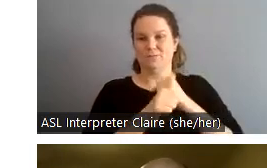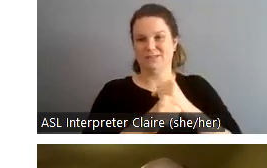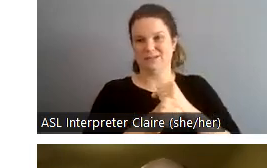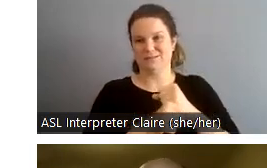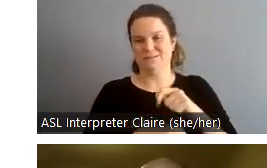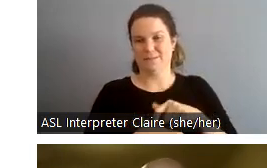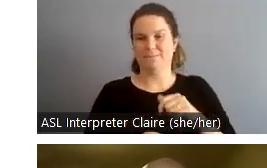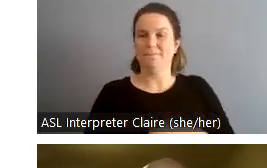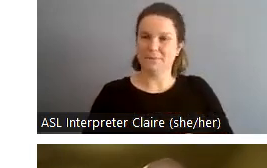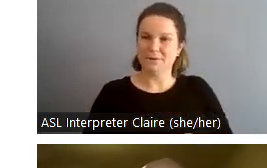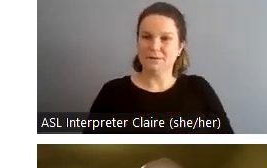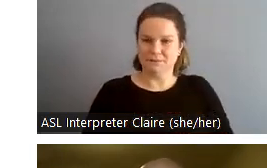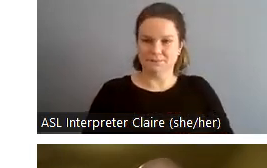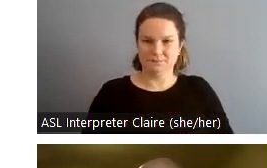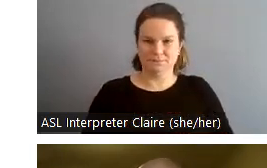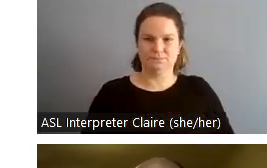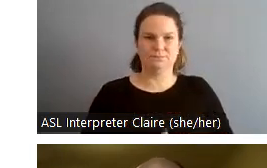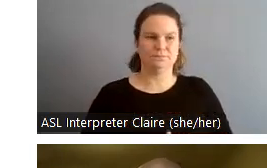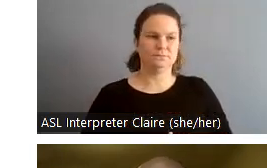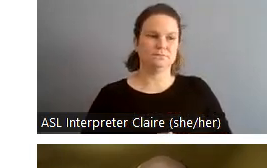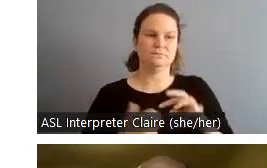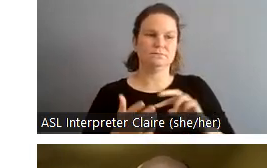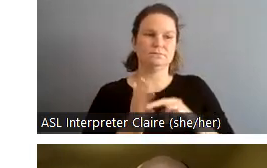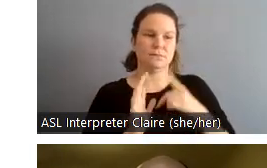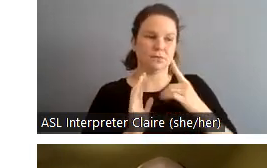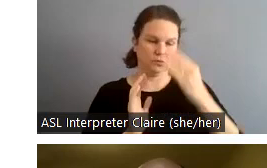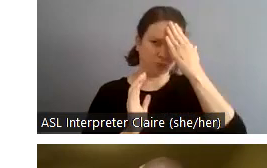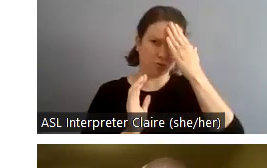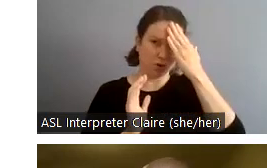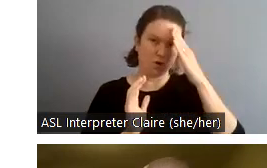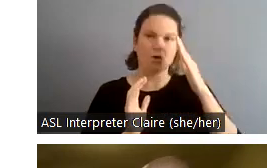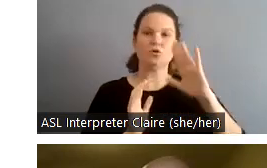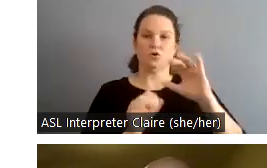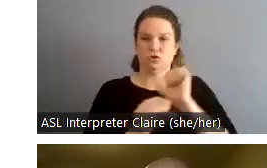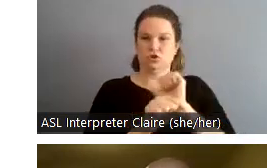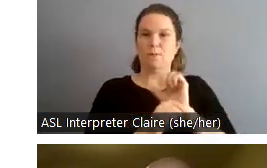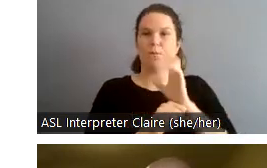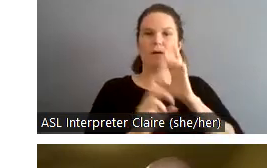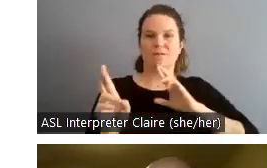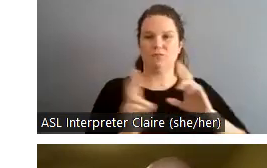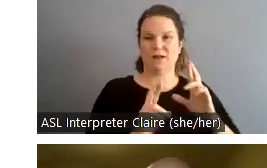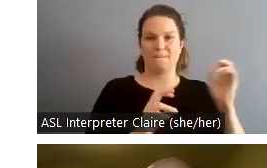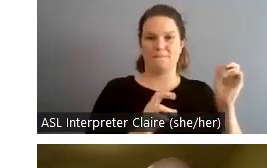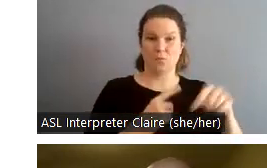that's time that you can know that your job is going to be waiting for you